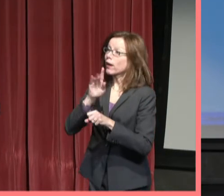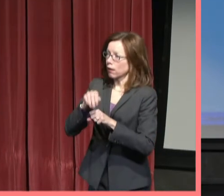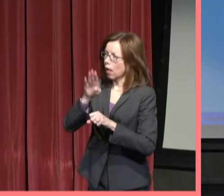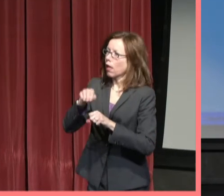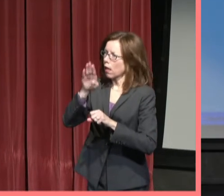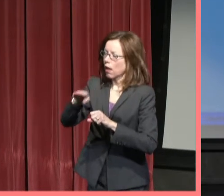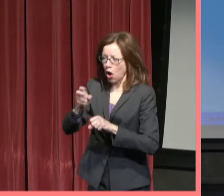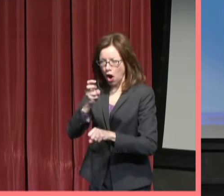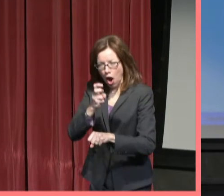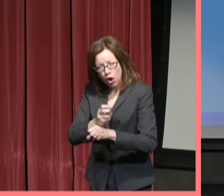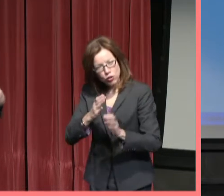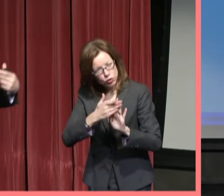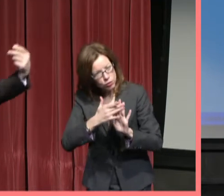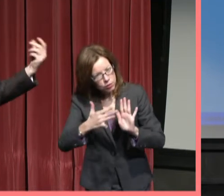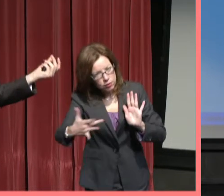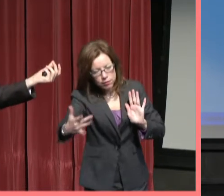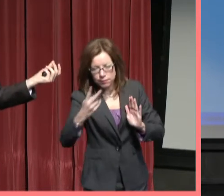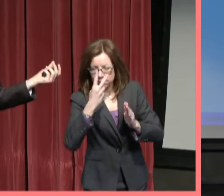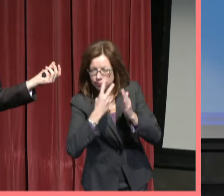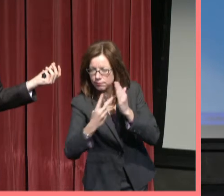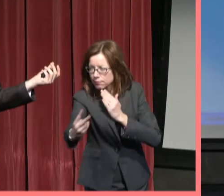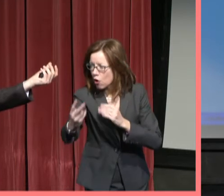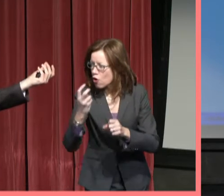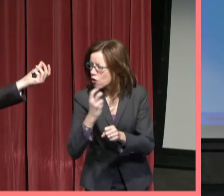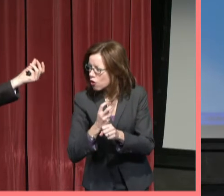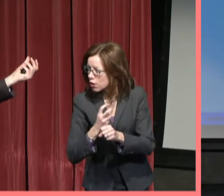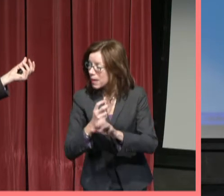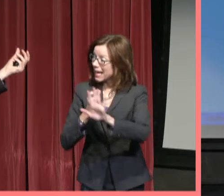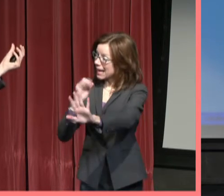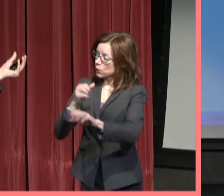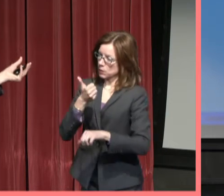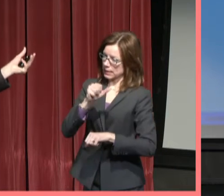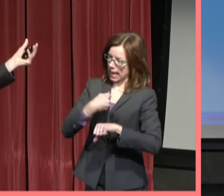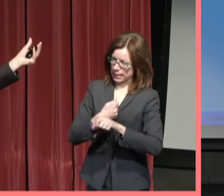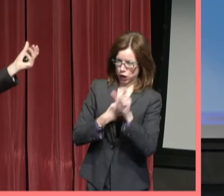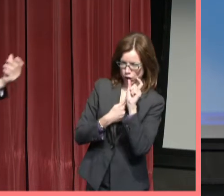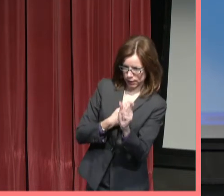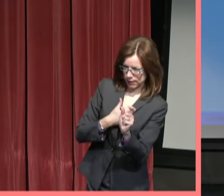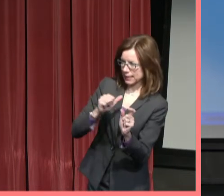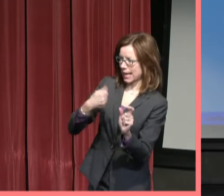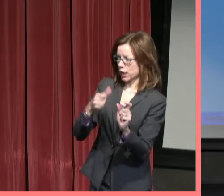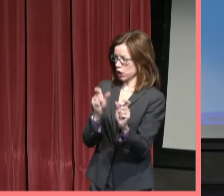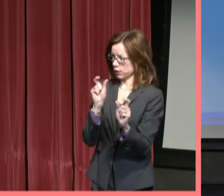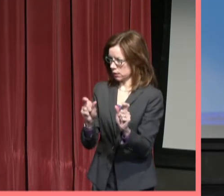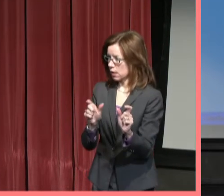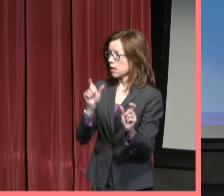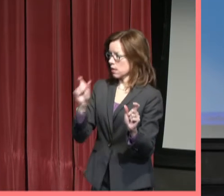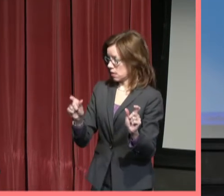to see what's happening in the long term. If you average over a longer time period, it becomes very clear what is happening.